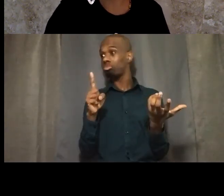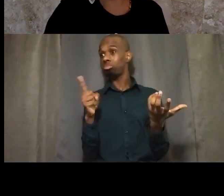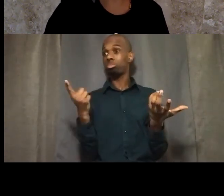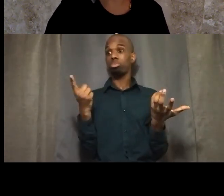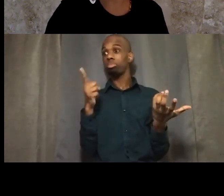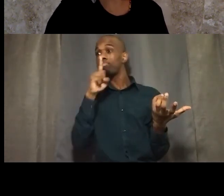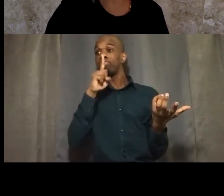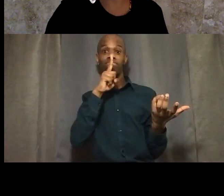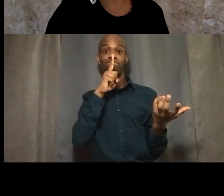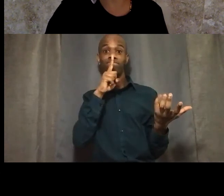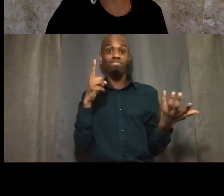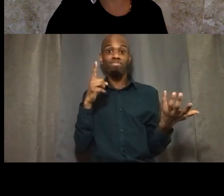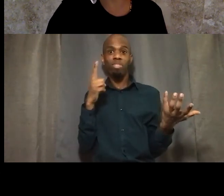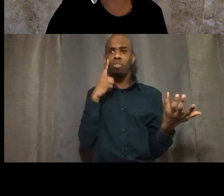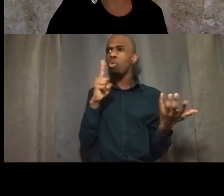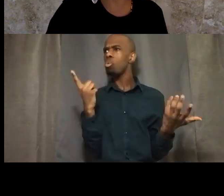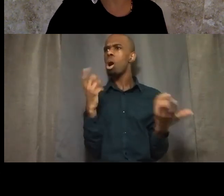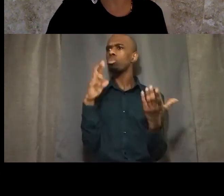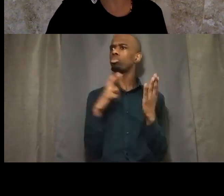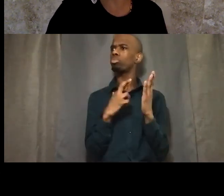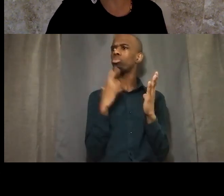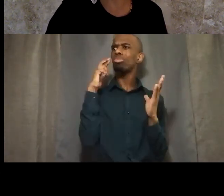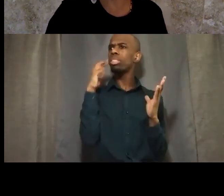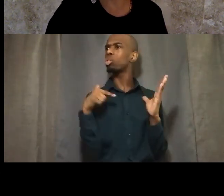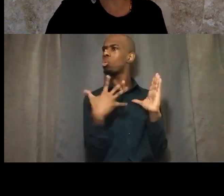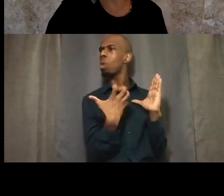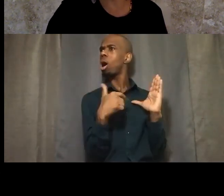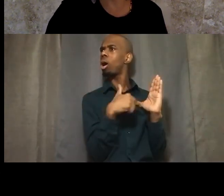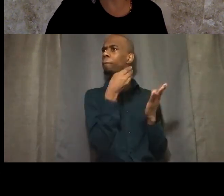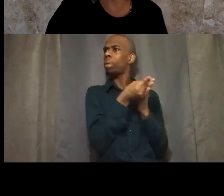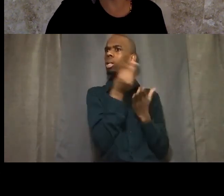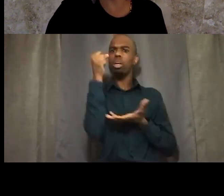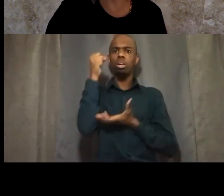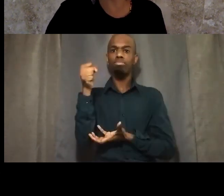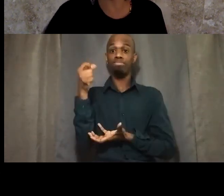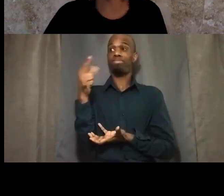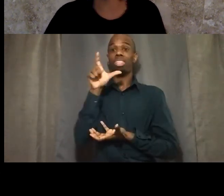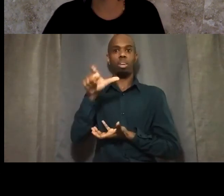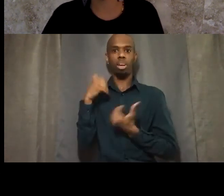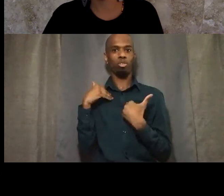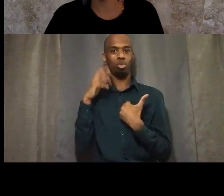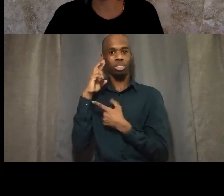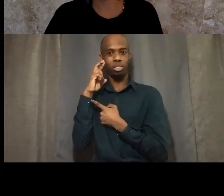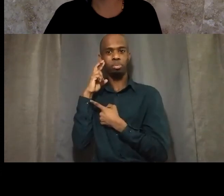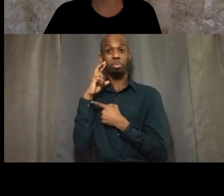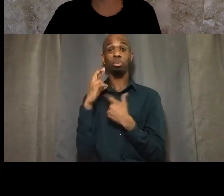global health pandemic has an economic fallout. So I'm gonna just show you this brief video. [Announcer] For the shattered lives